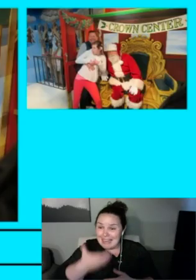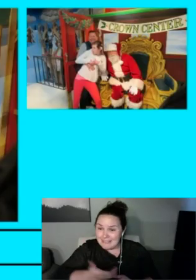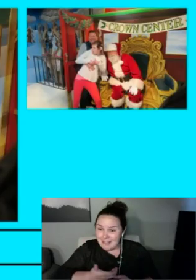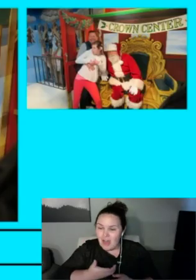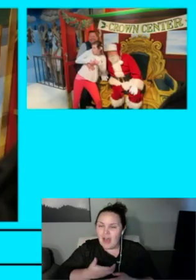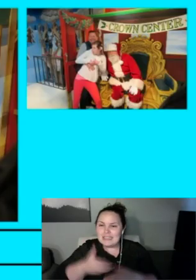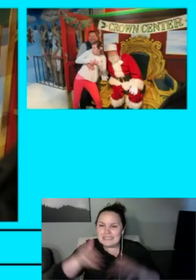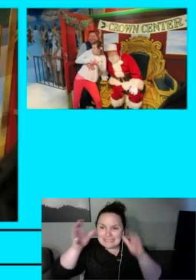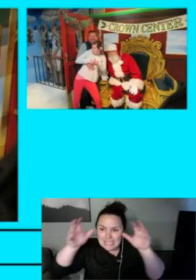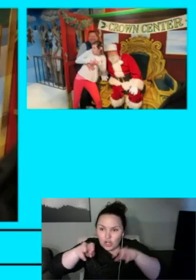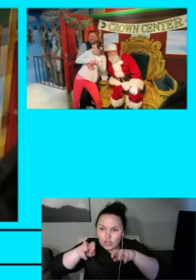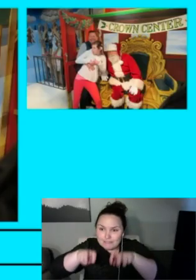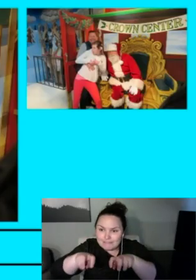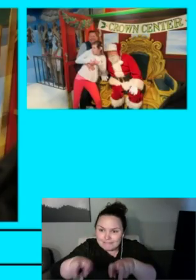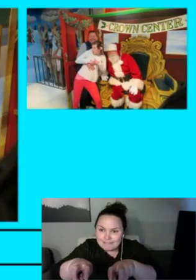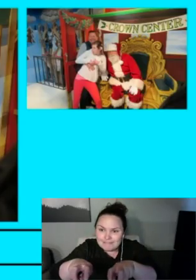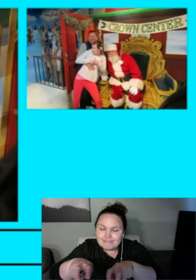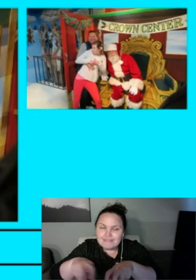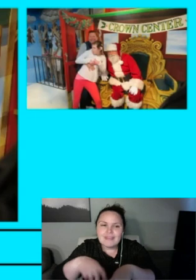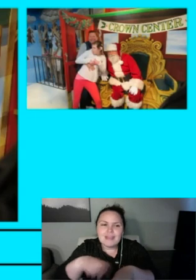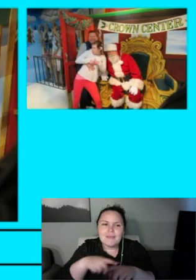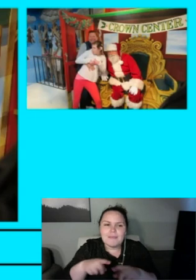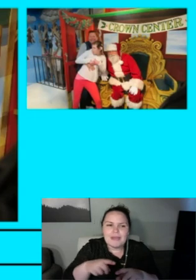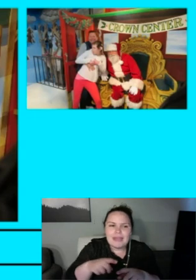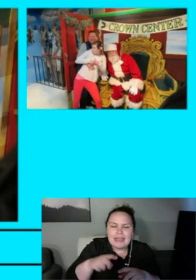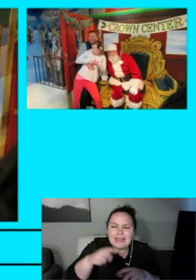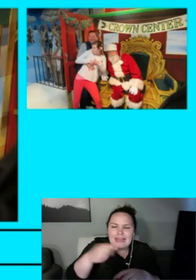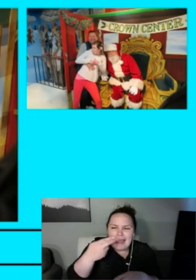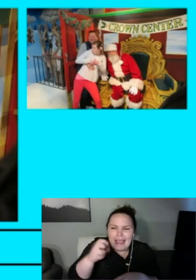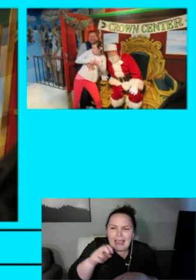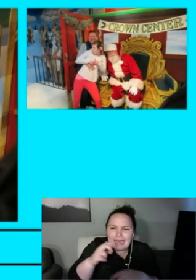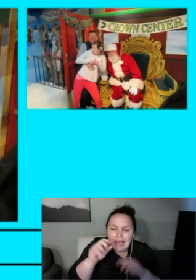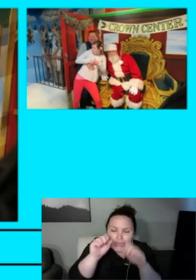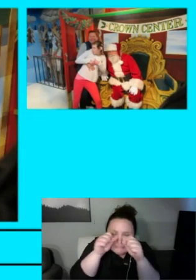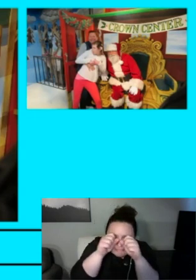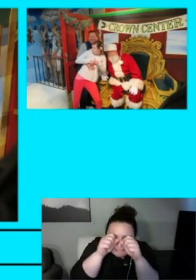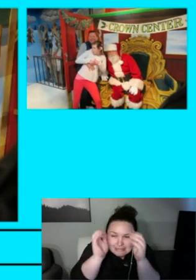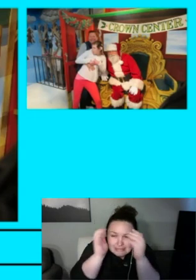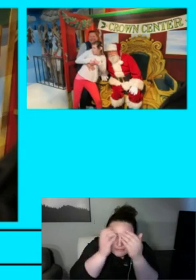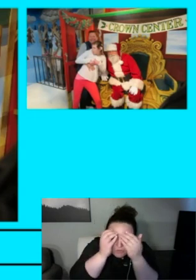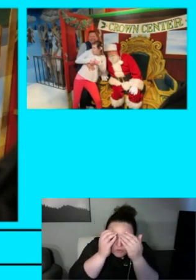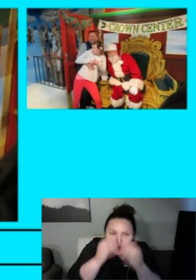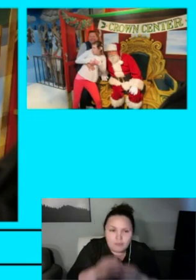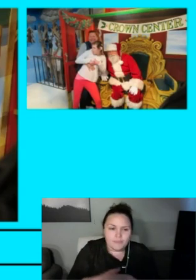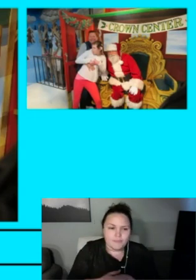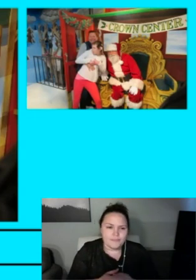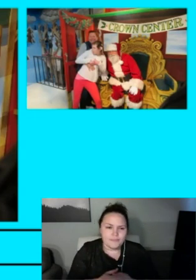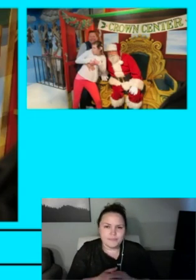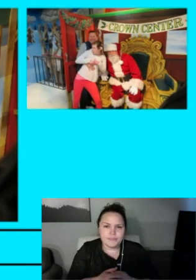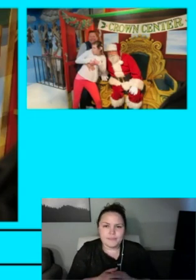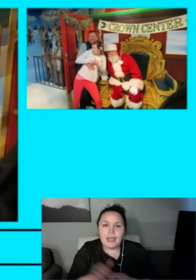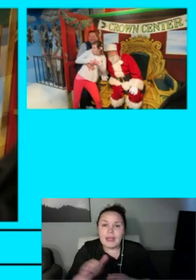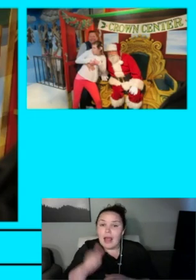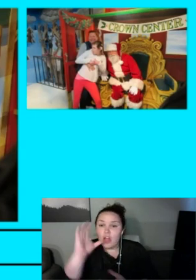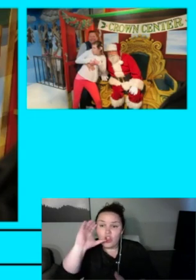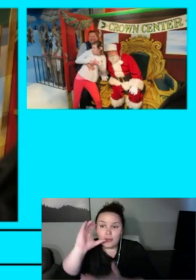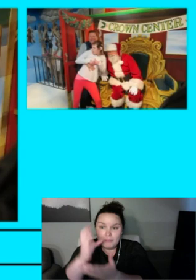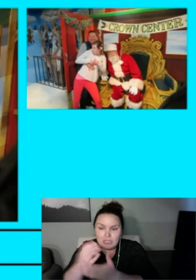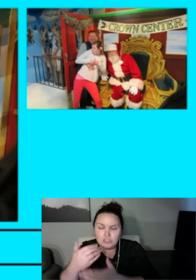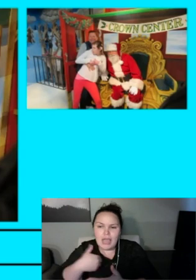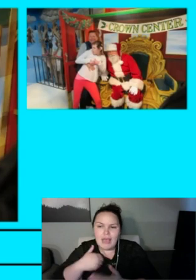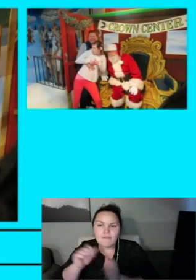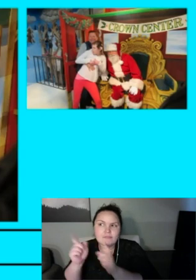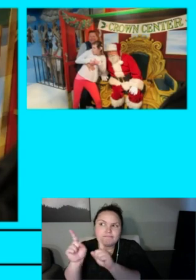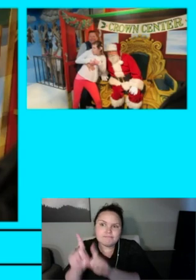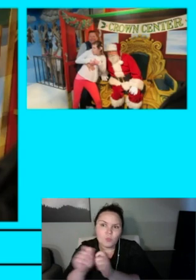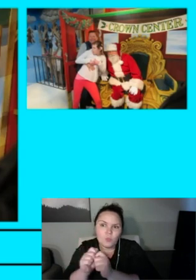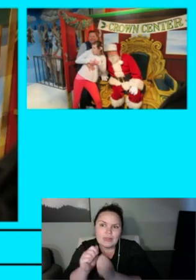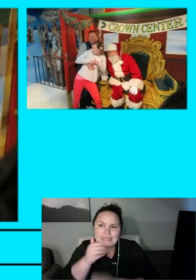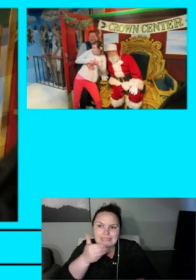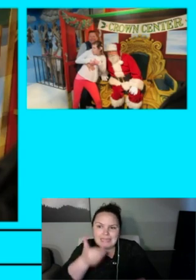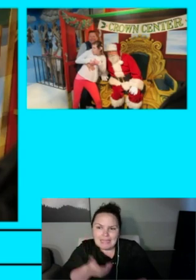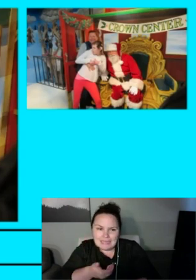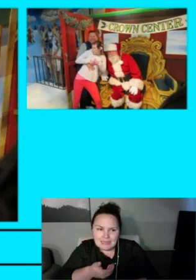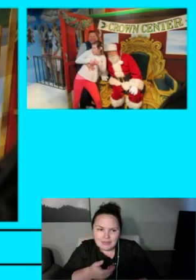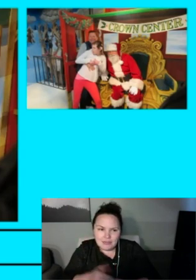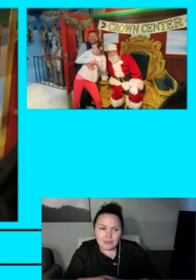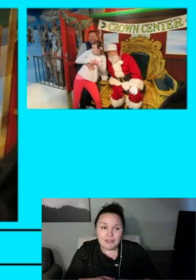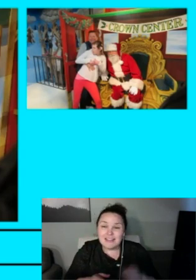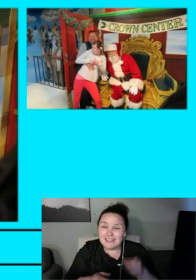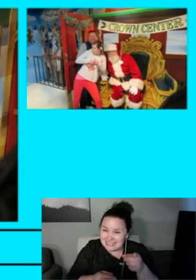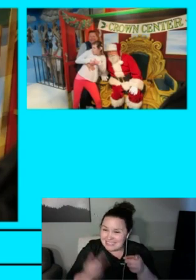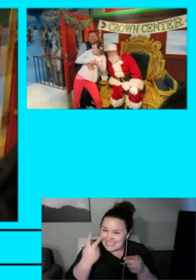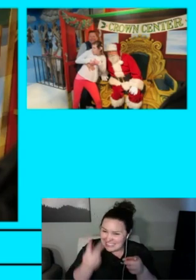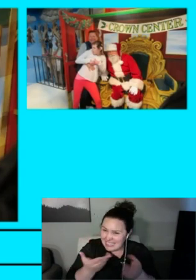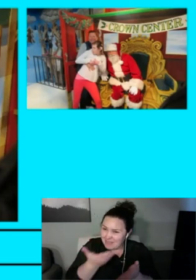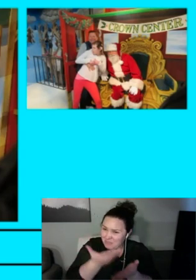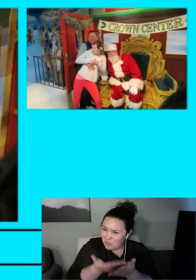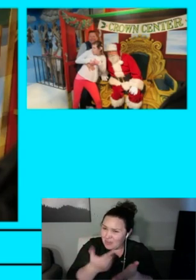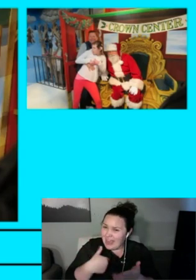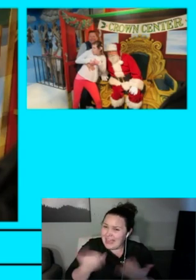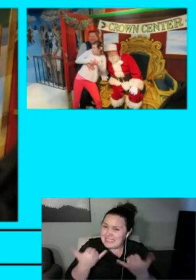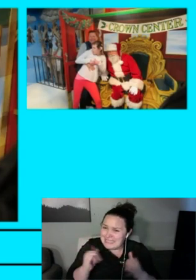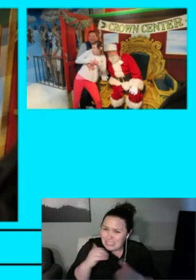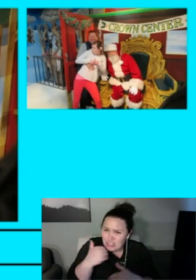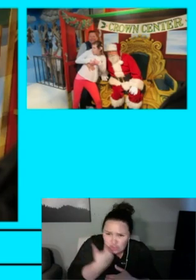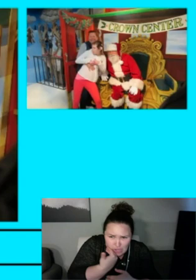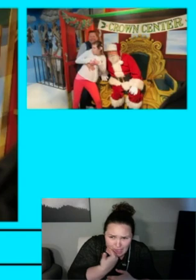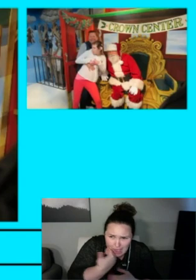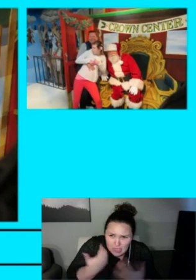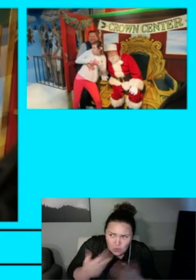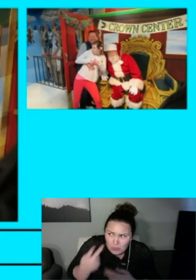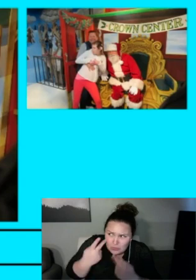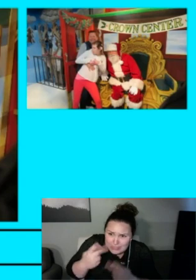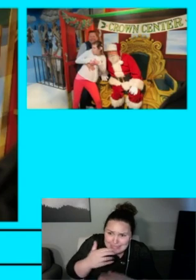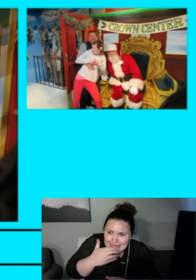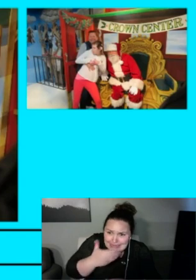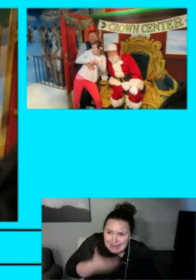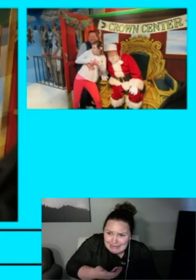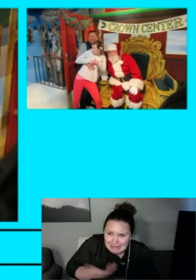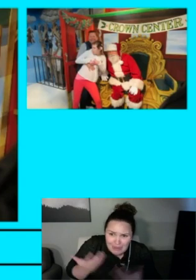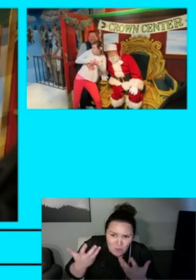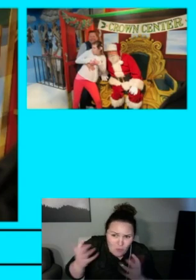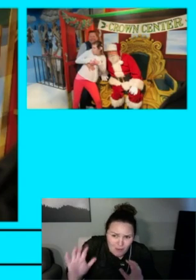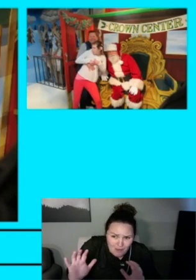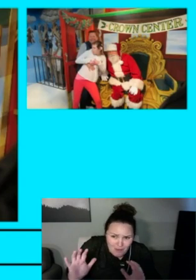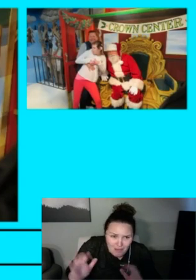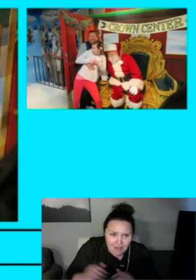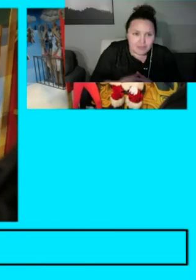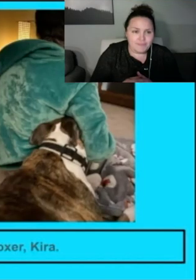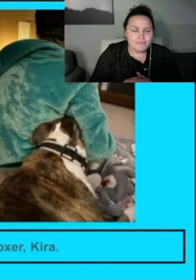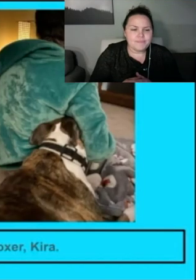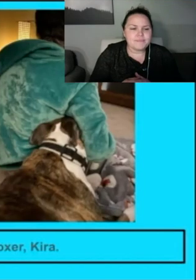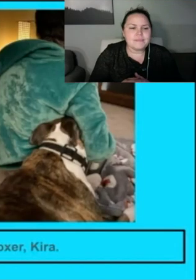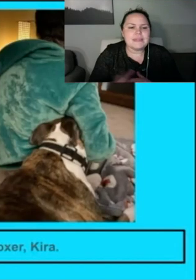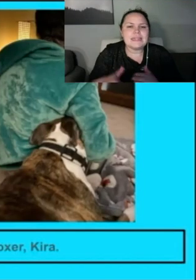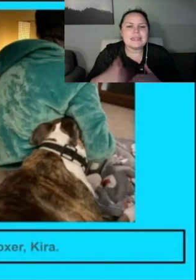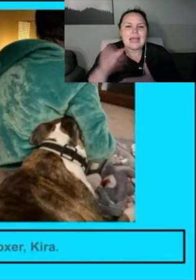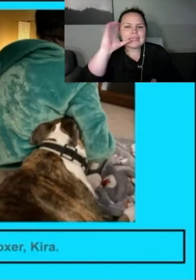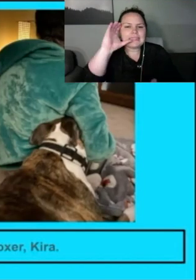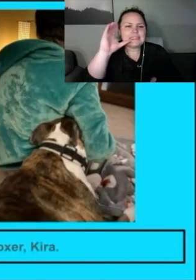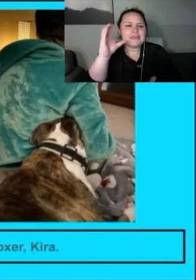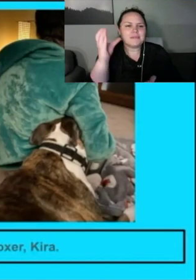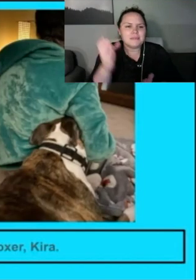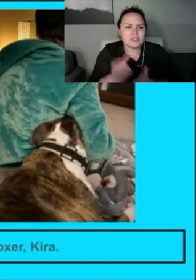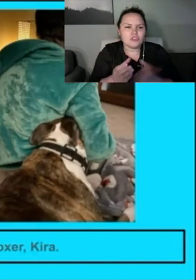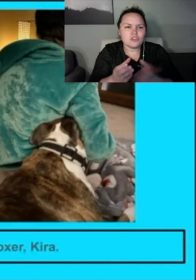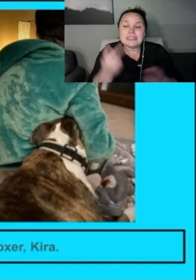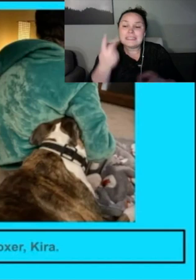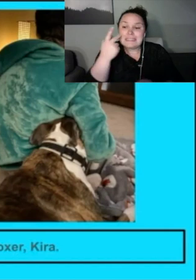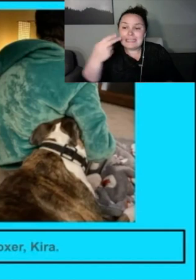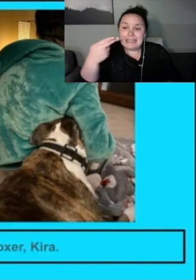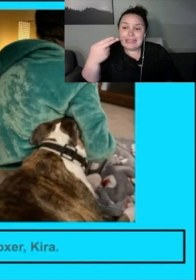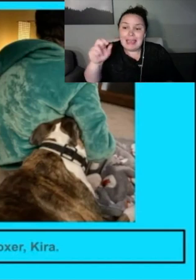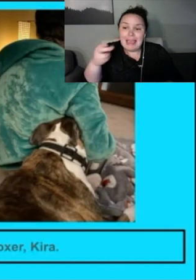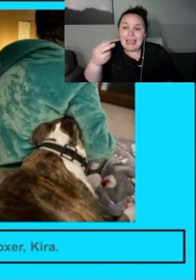show here that you have a question you didn't get a chance to ask it and you feel free to